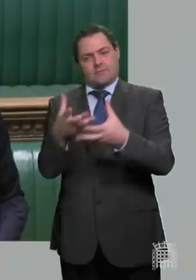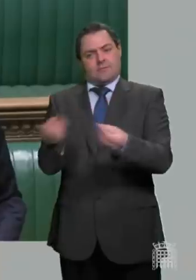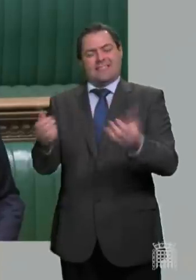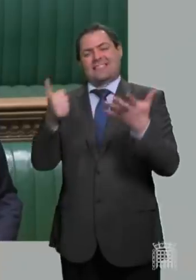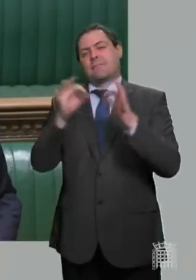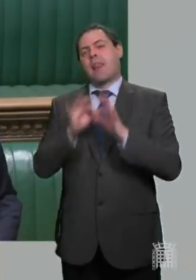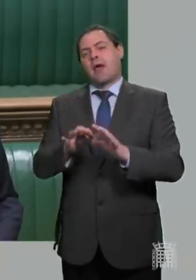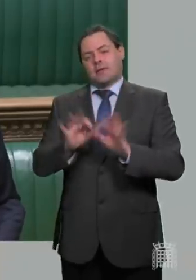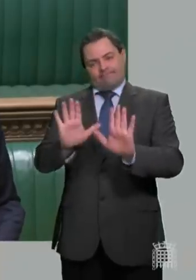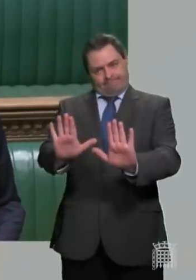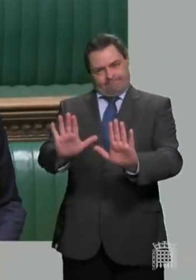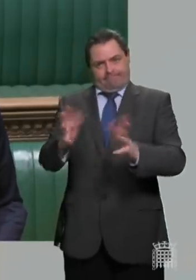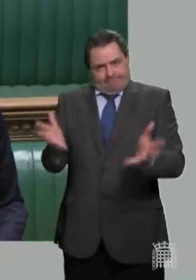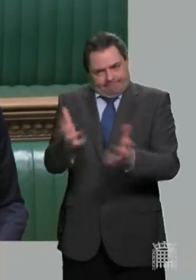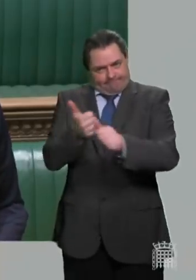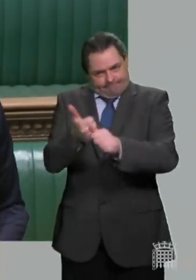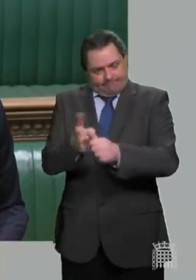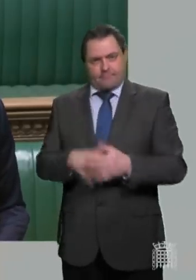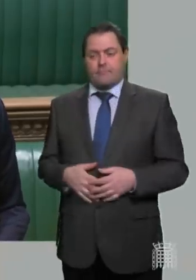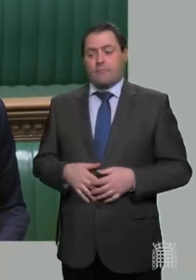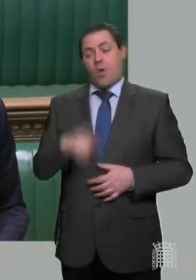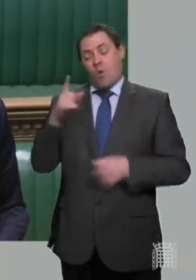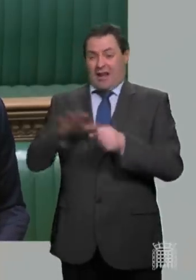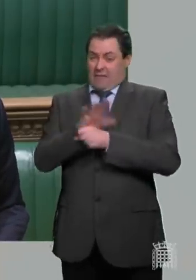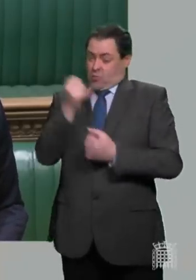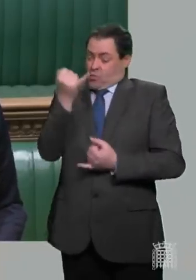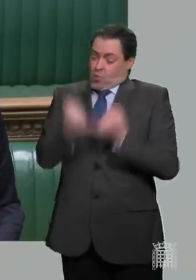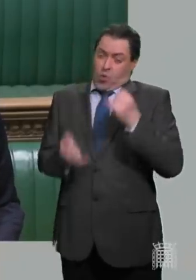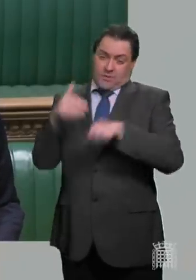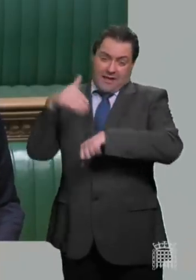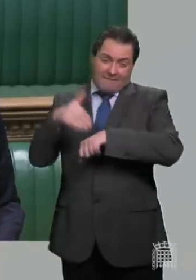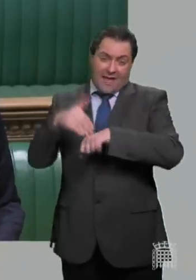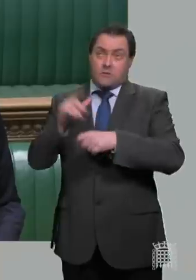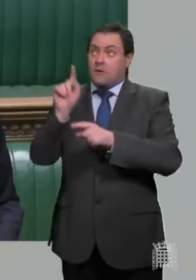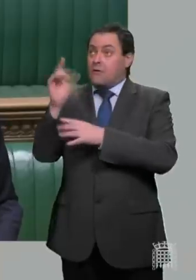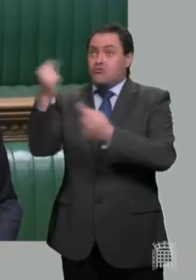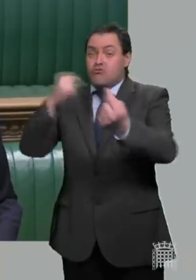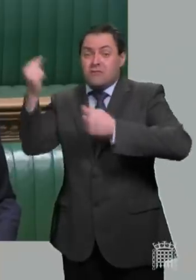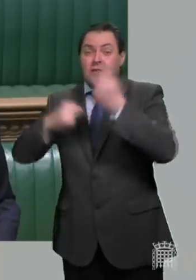One of the hardest hit sectors has been hospitality and tourism: 150,000